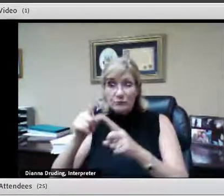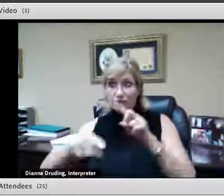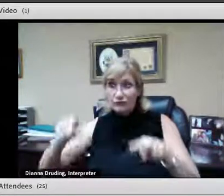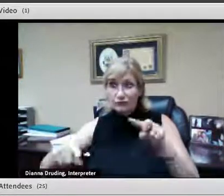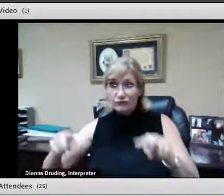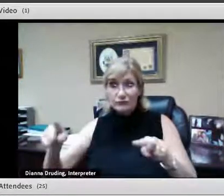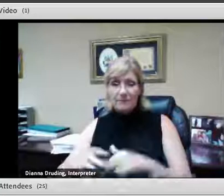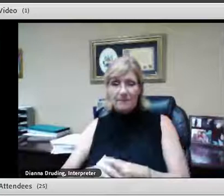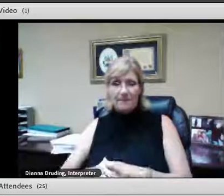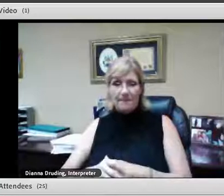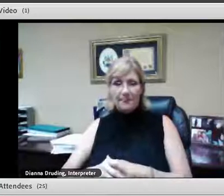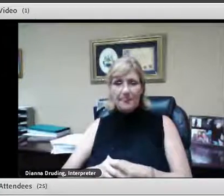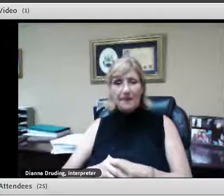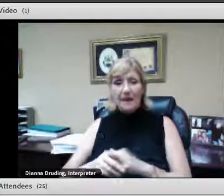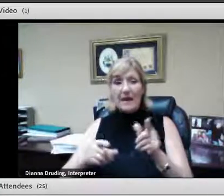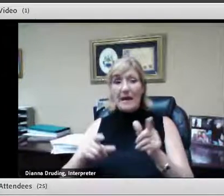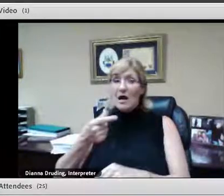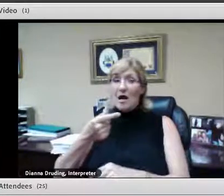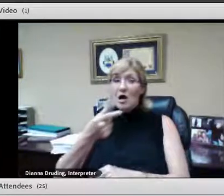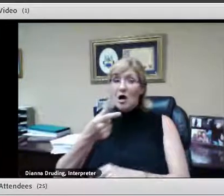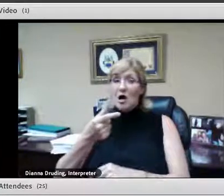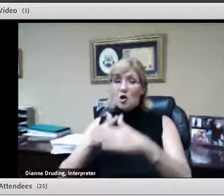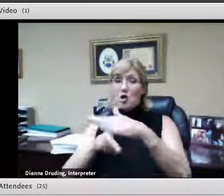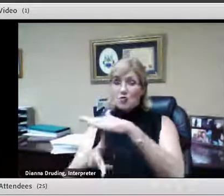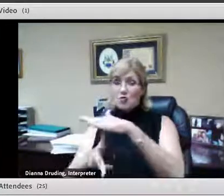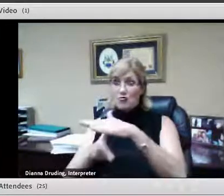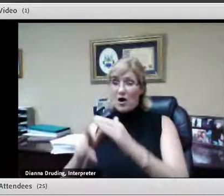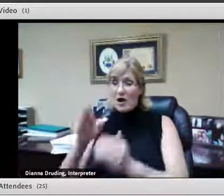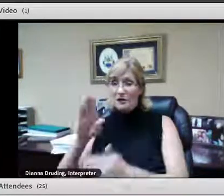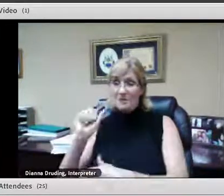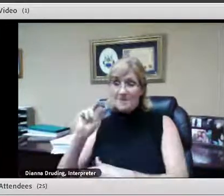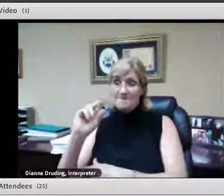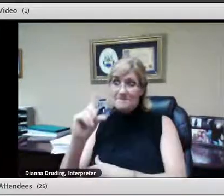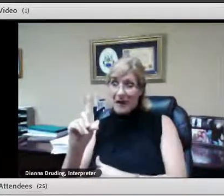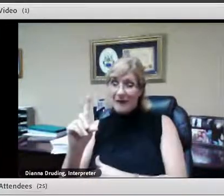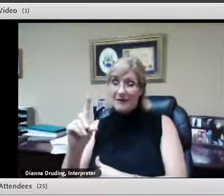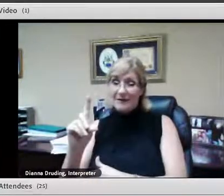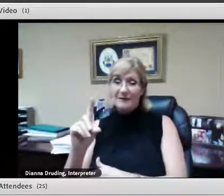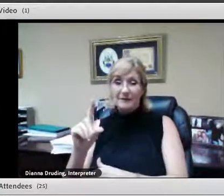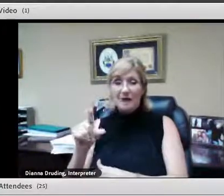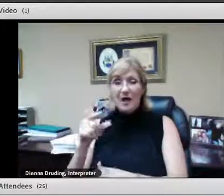And Garage Band also is in one of our camps we did last week.